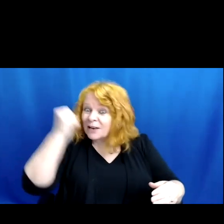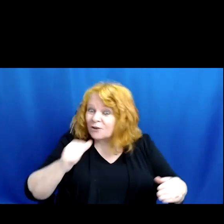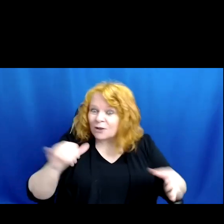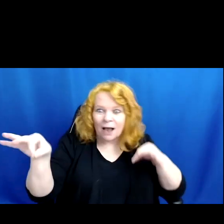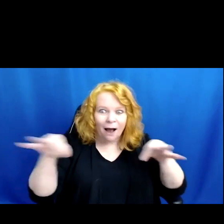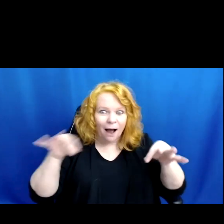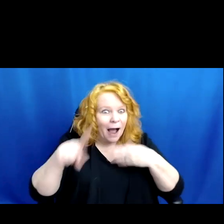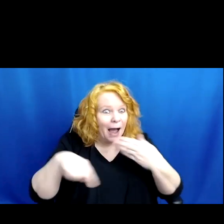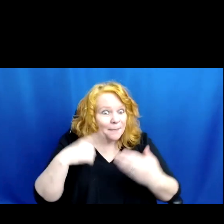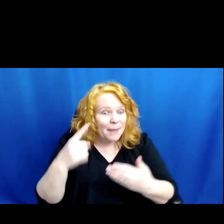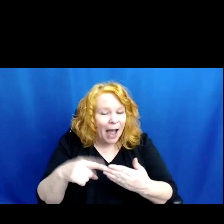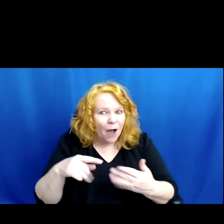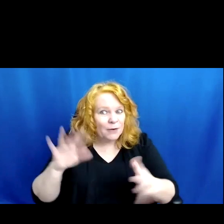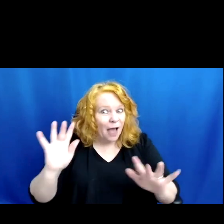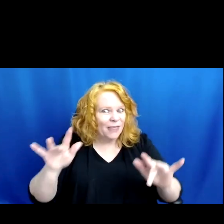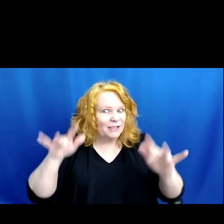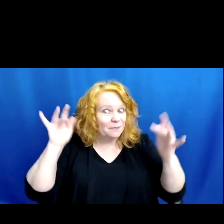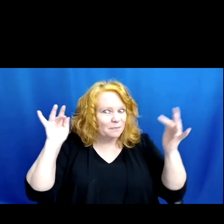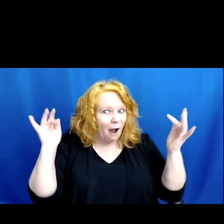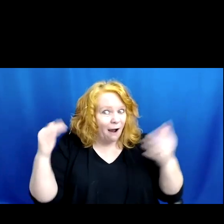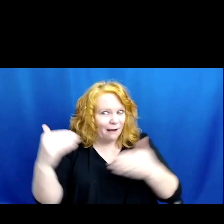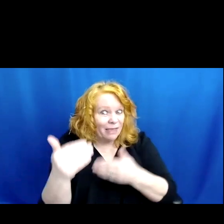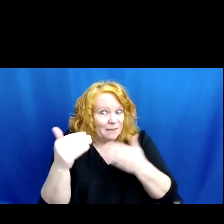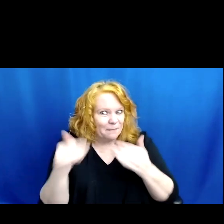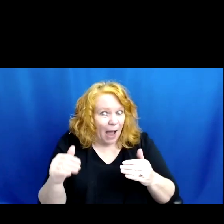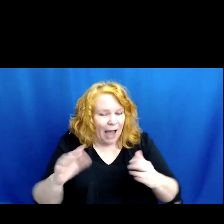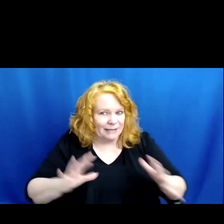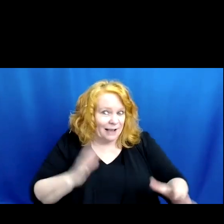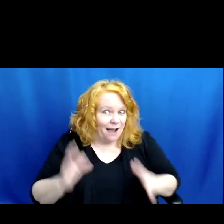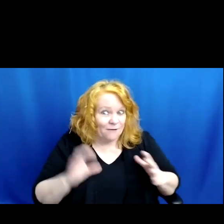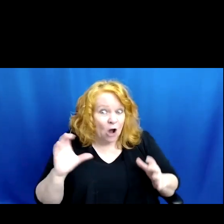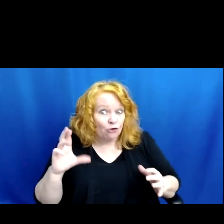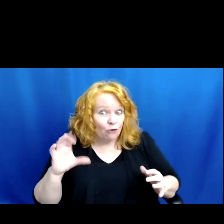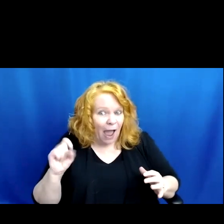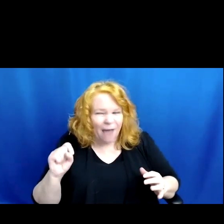the sparkly boxes of crafts. Good idea. A really good idea Gwyn.